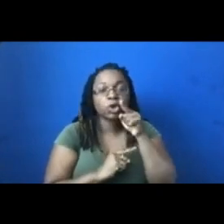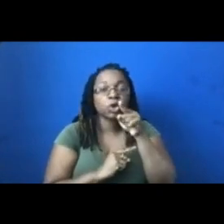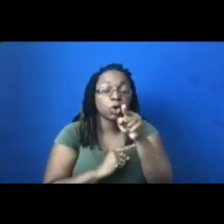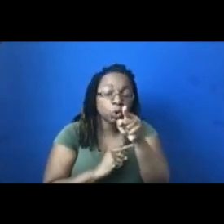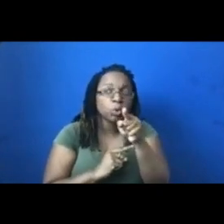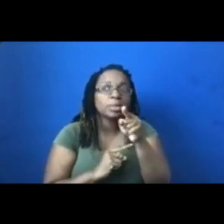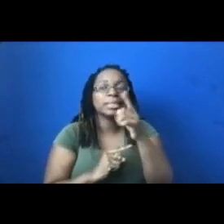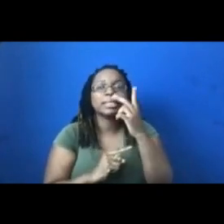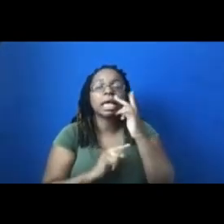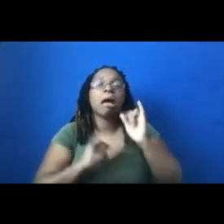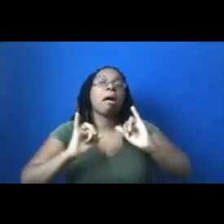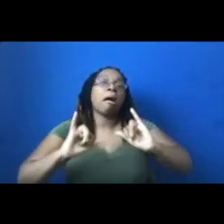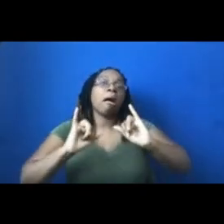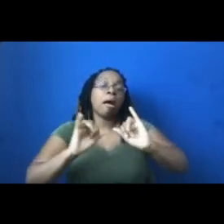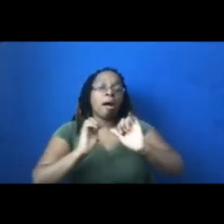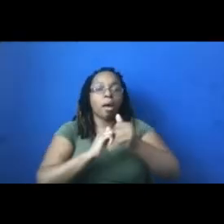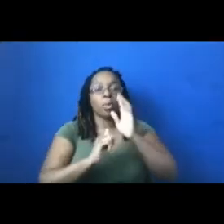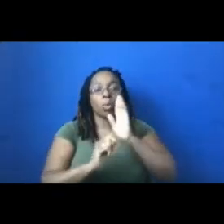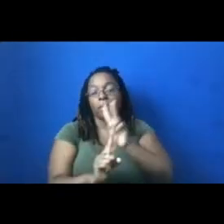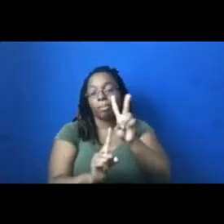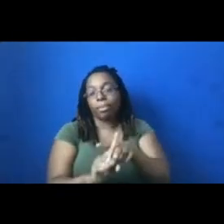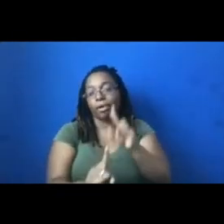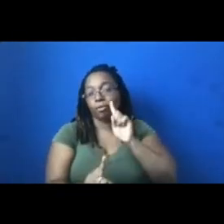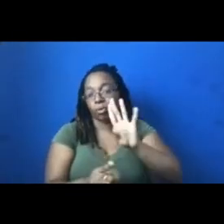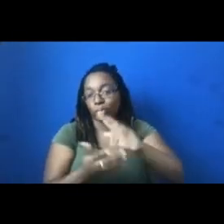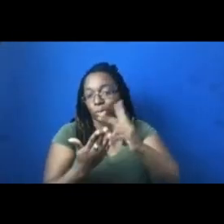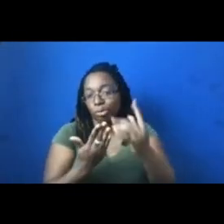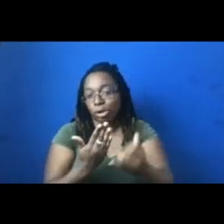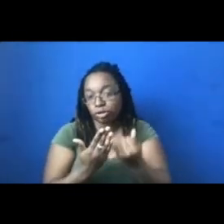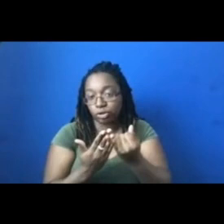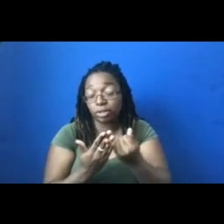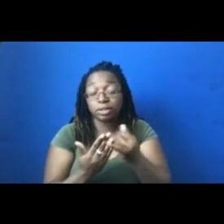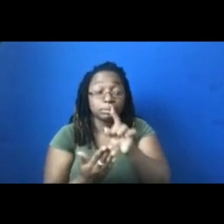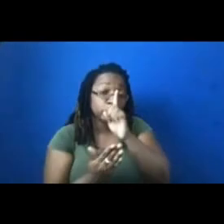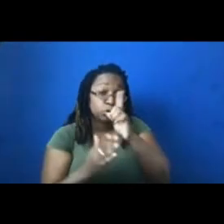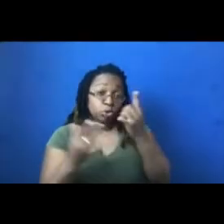alignment with our objectives. So with that in mind, we'll we'll dive in.